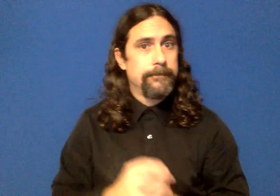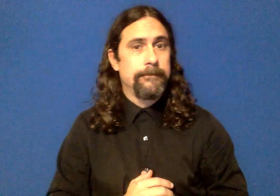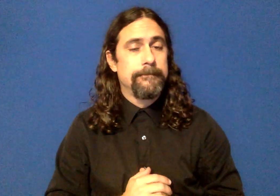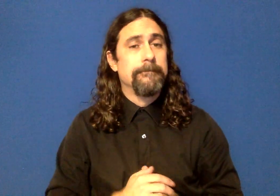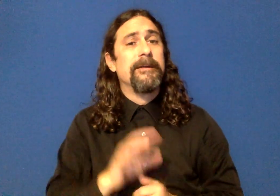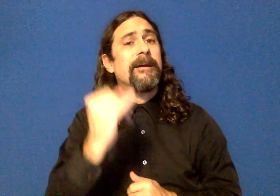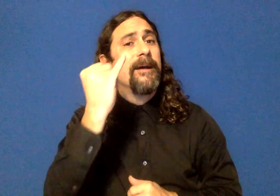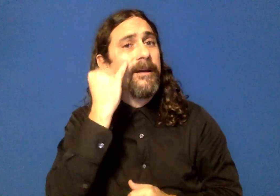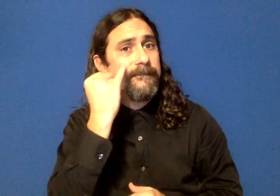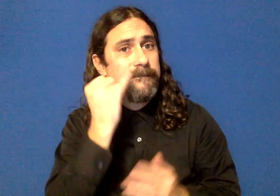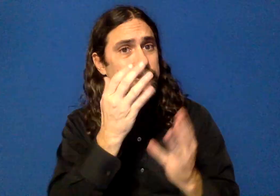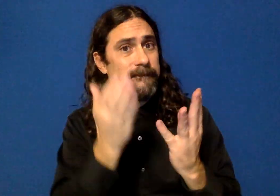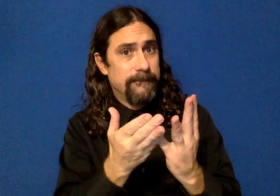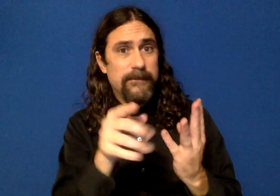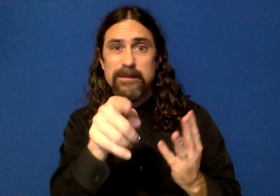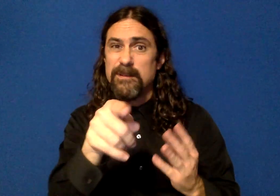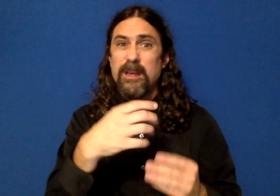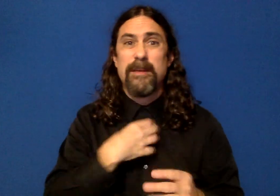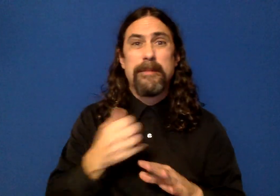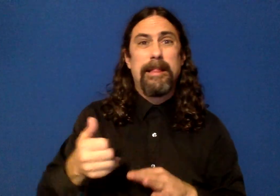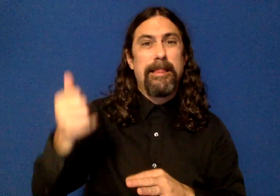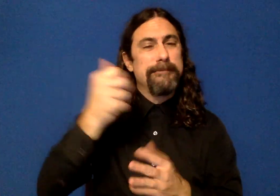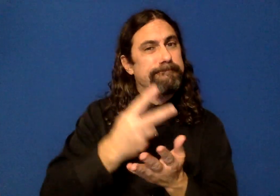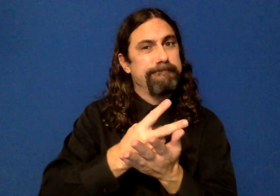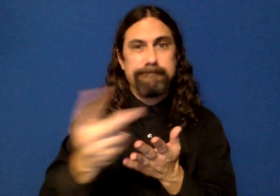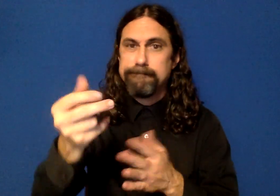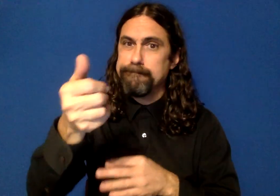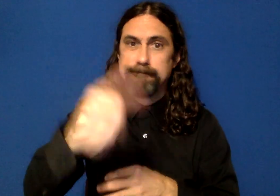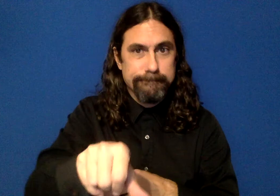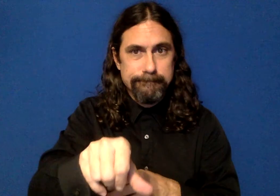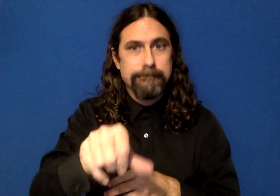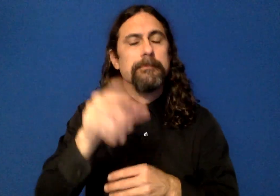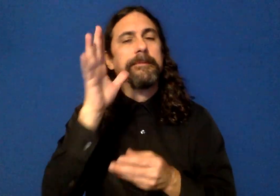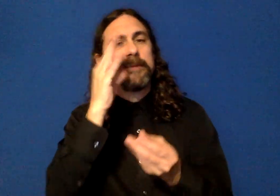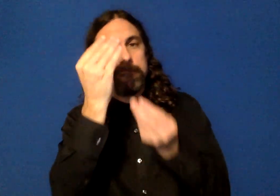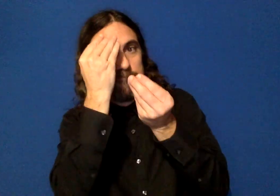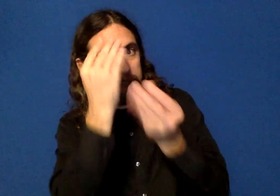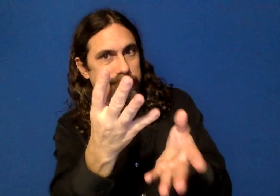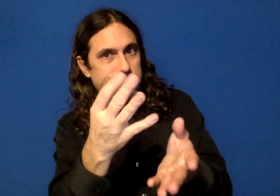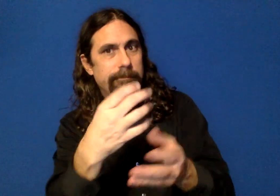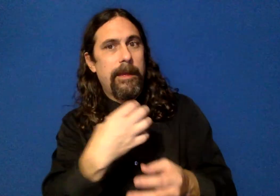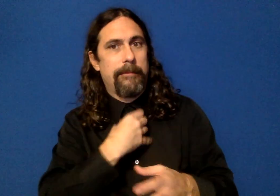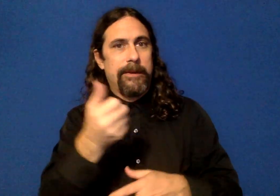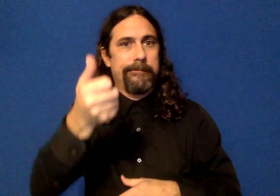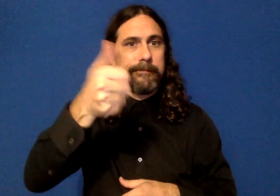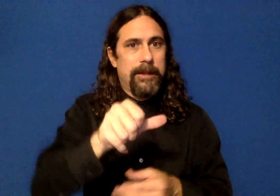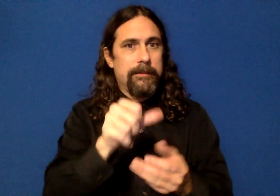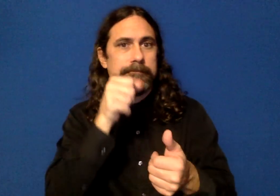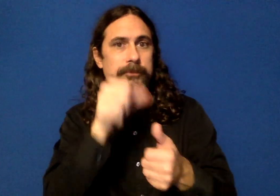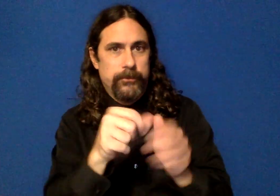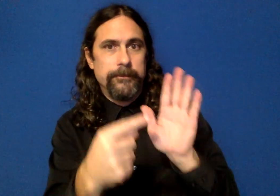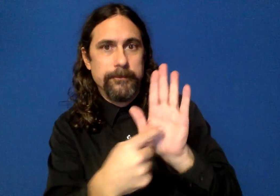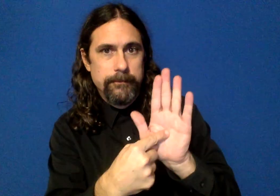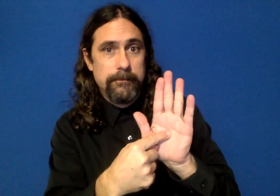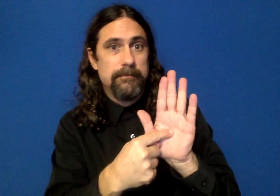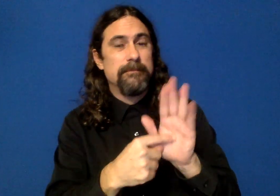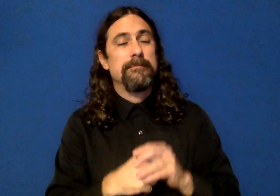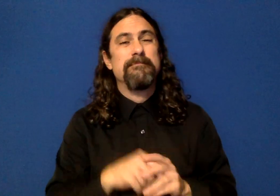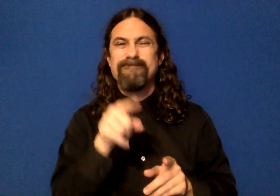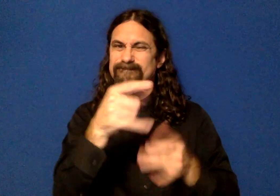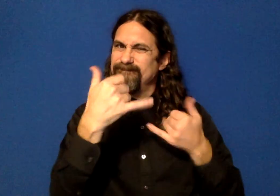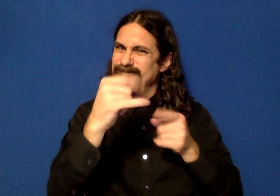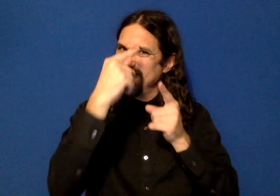HPD or HDC within five business days with a complaint. Be sure to include an explanation